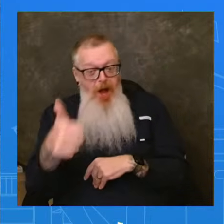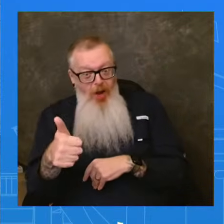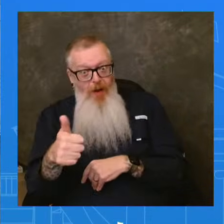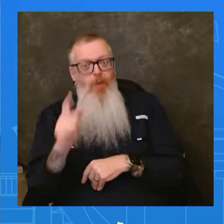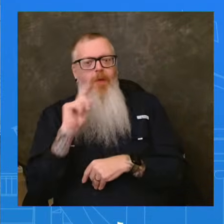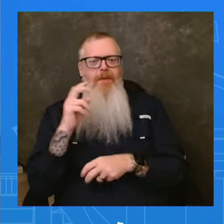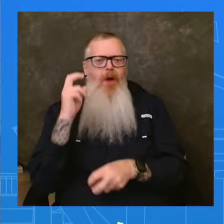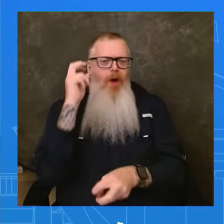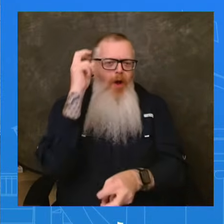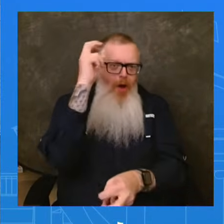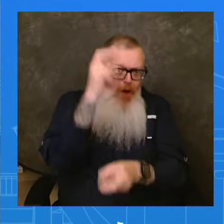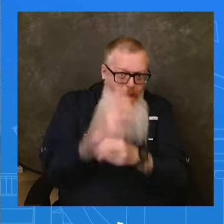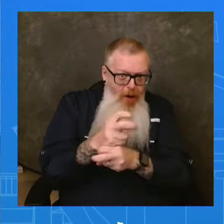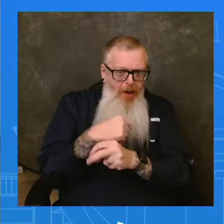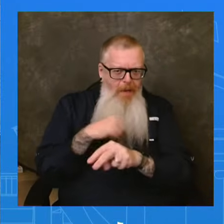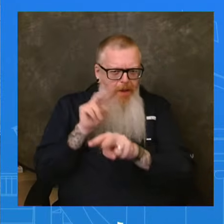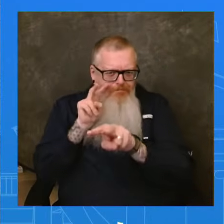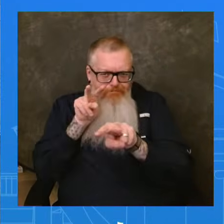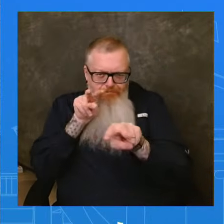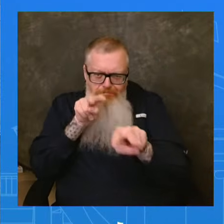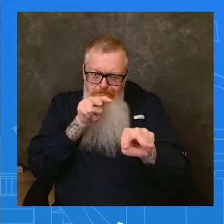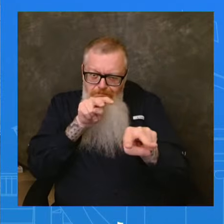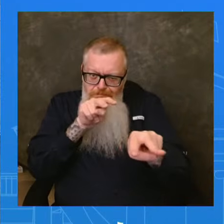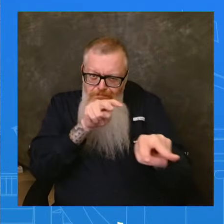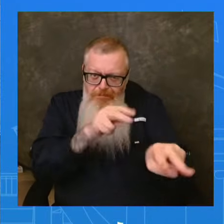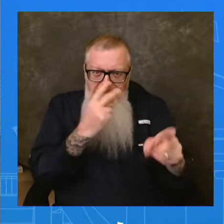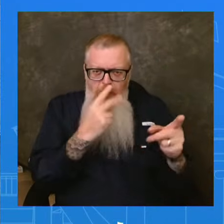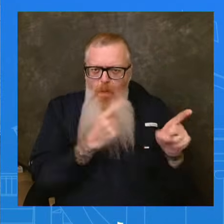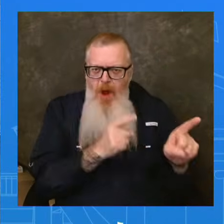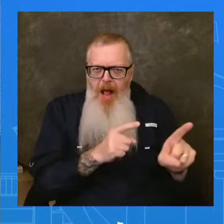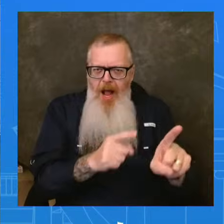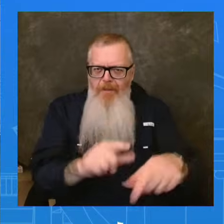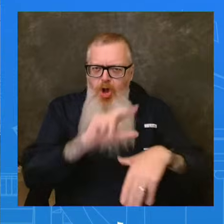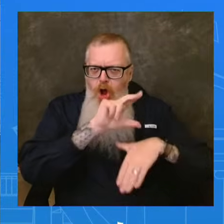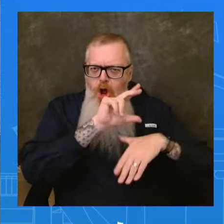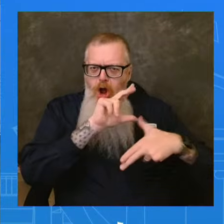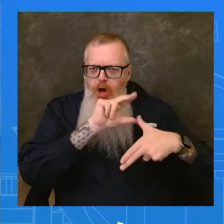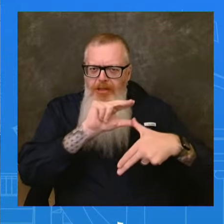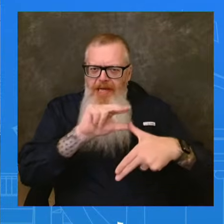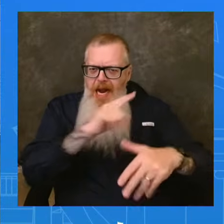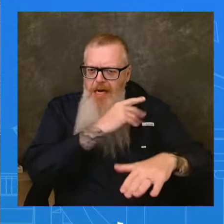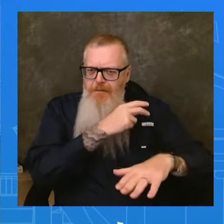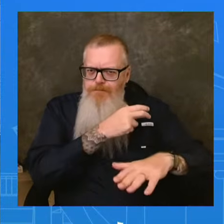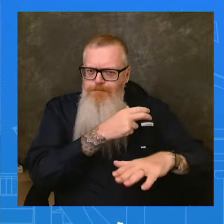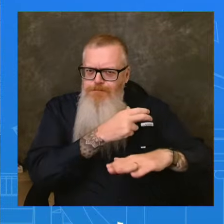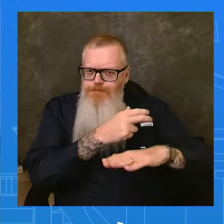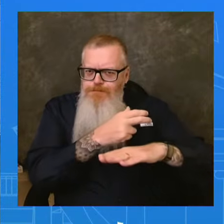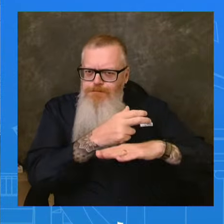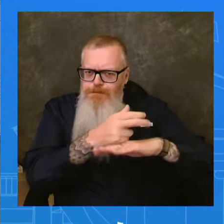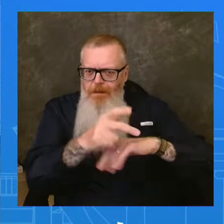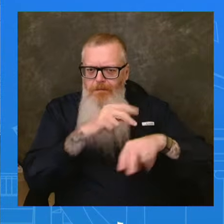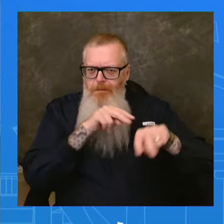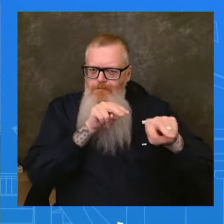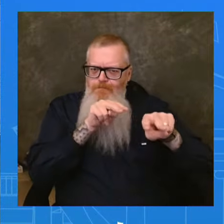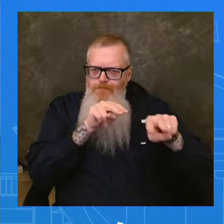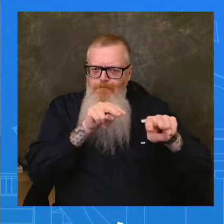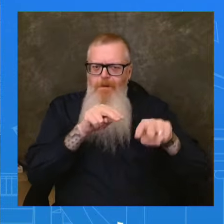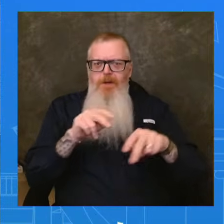And, again, we're already seeing impacts from this storm with tornadoes and high winds happening in different parts of Florida.